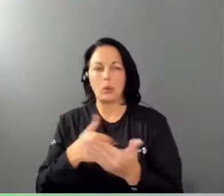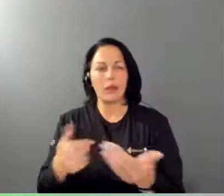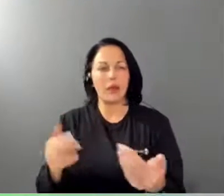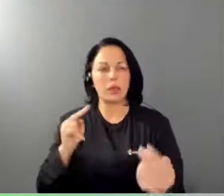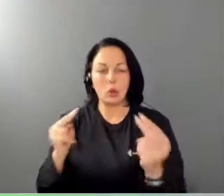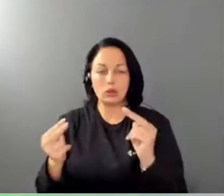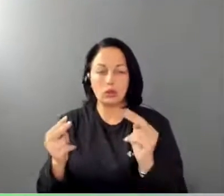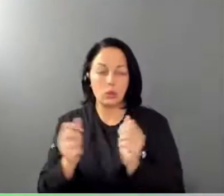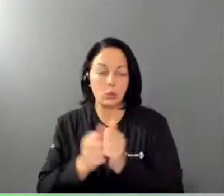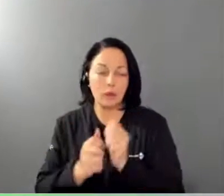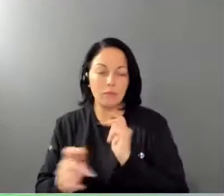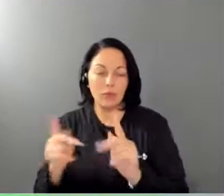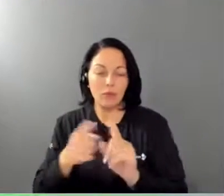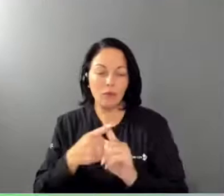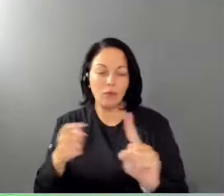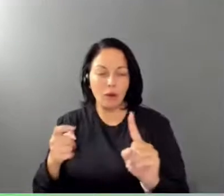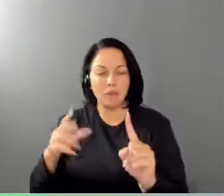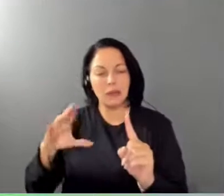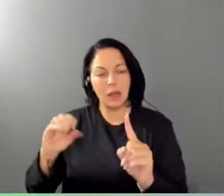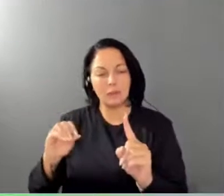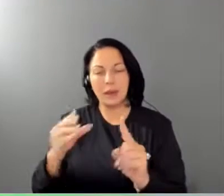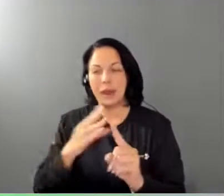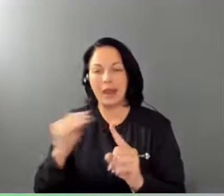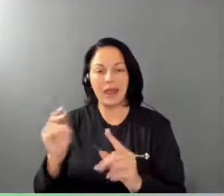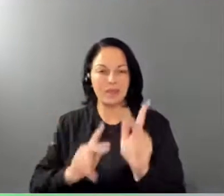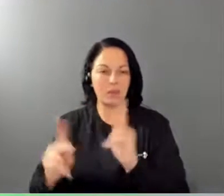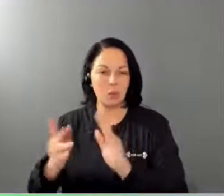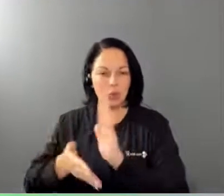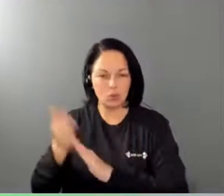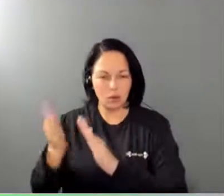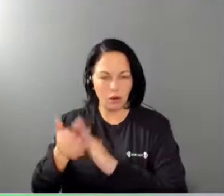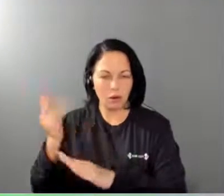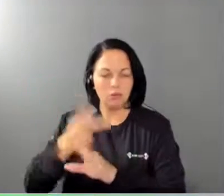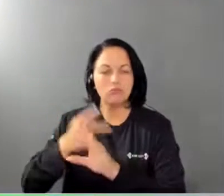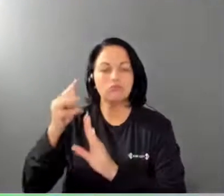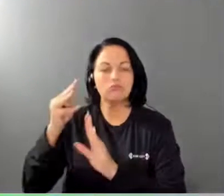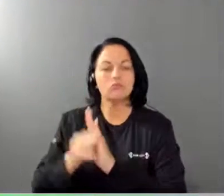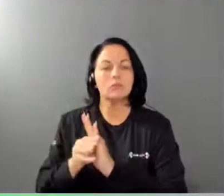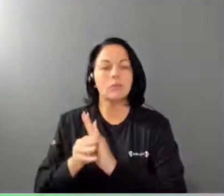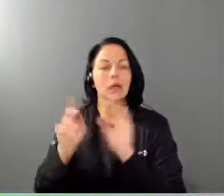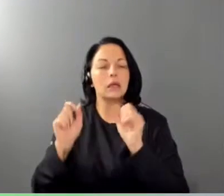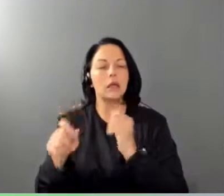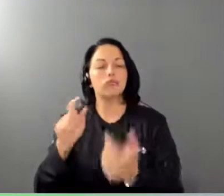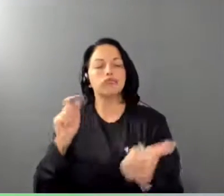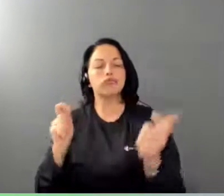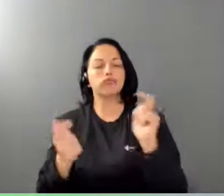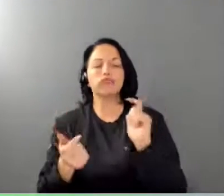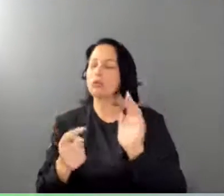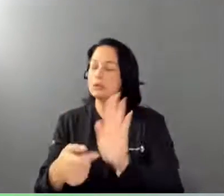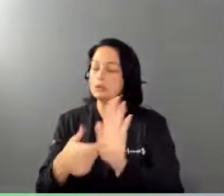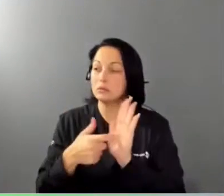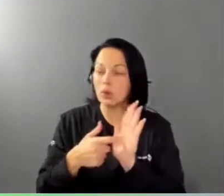a good fit for us, we've seen the requirements not fit our needs, it was a no gotiations with the delegates from